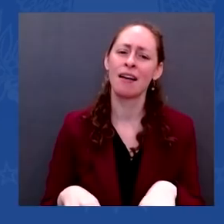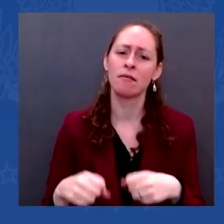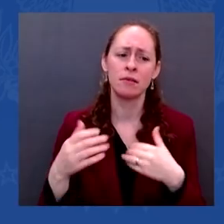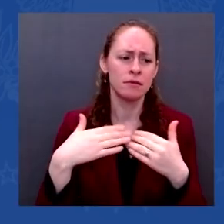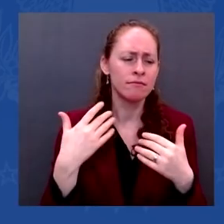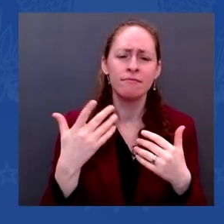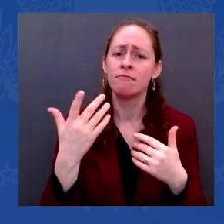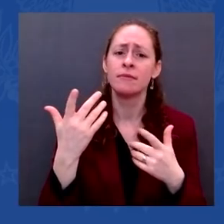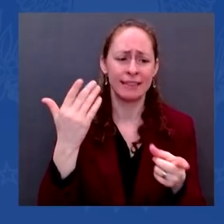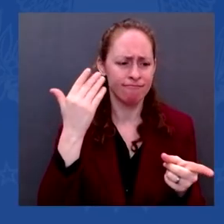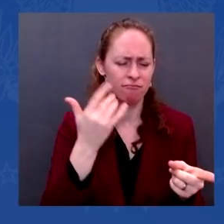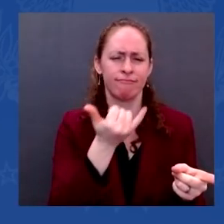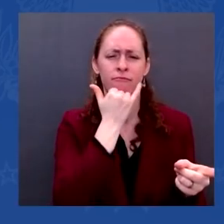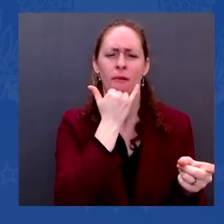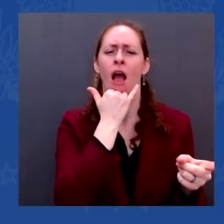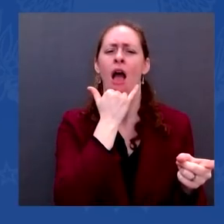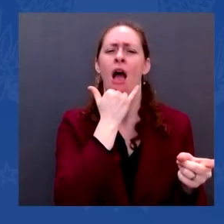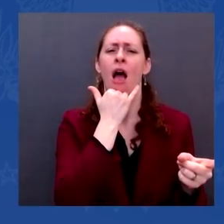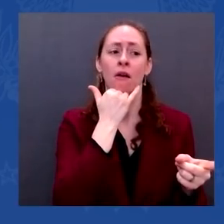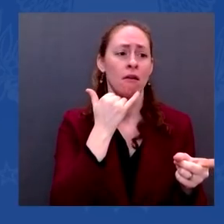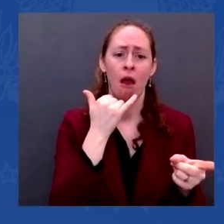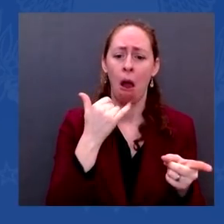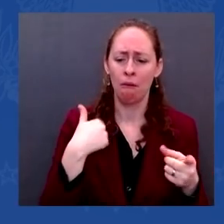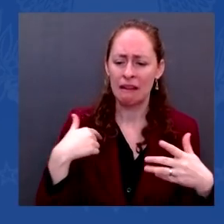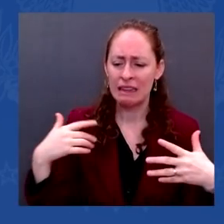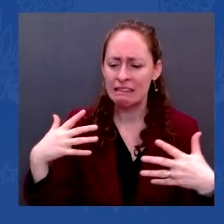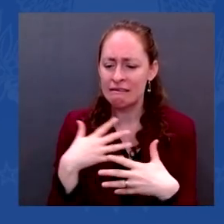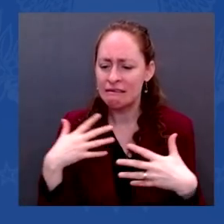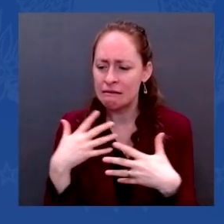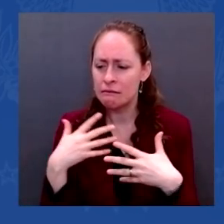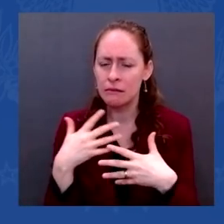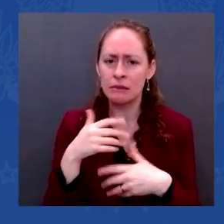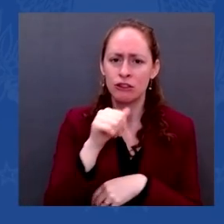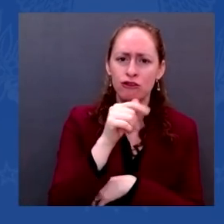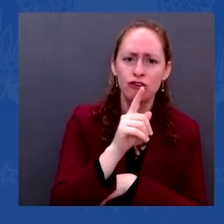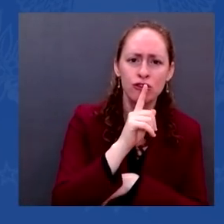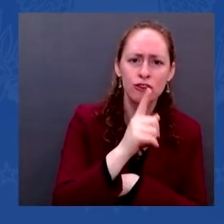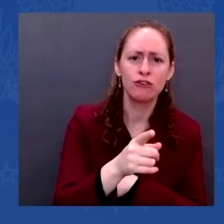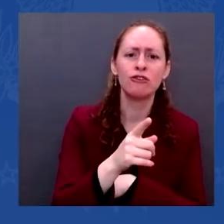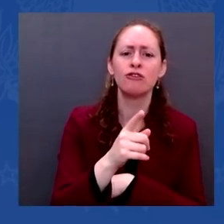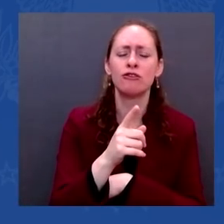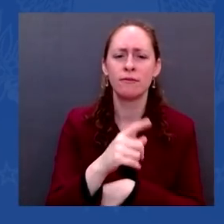"A people was a multitude defined by a common object of their love."